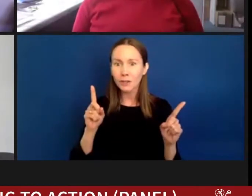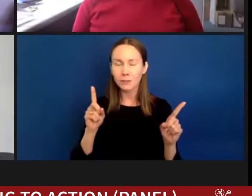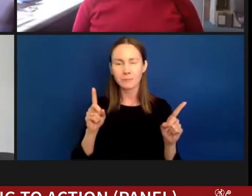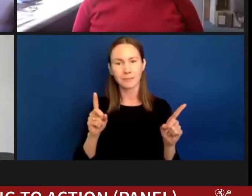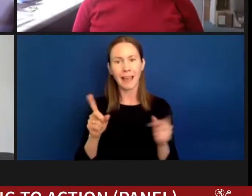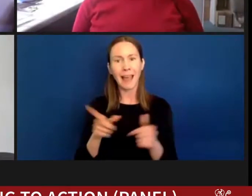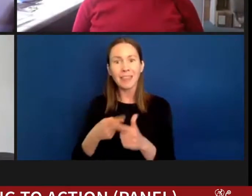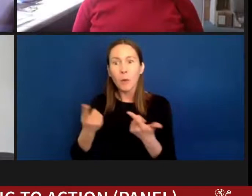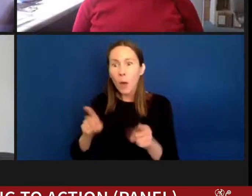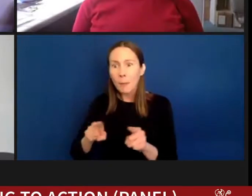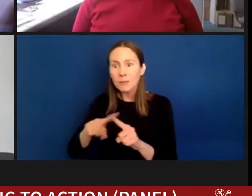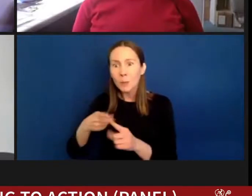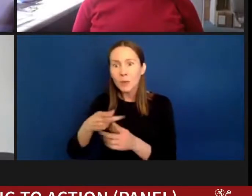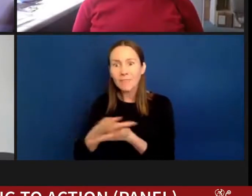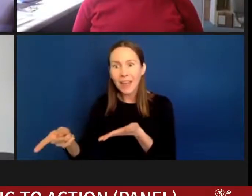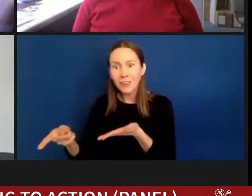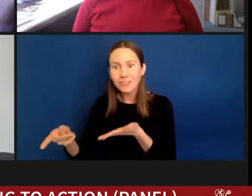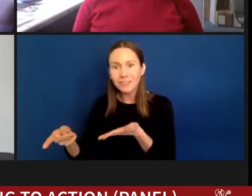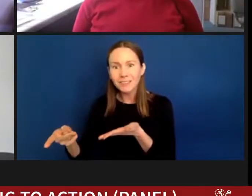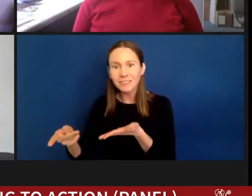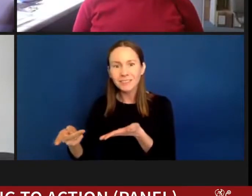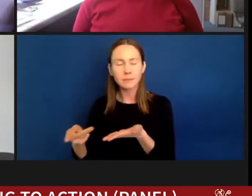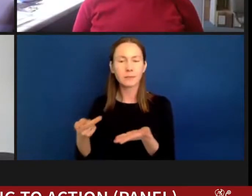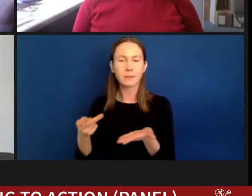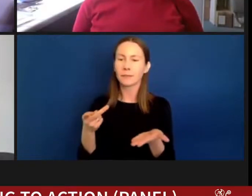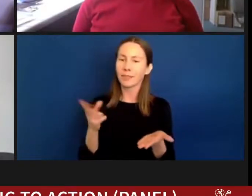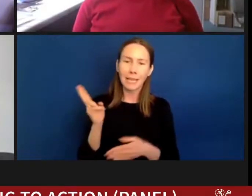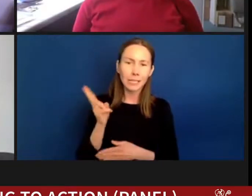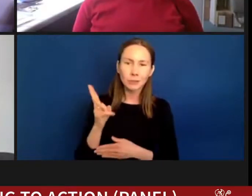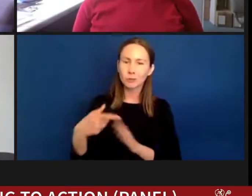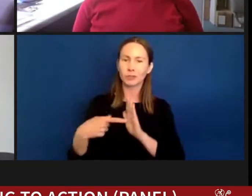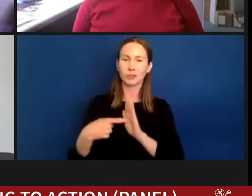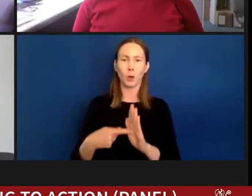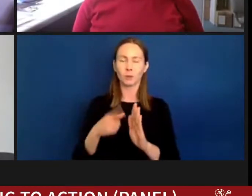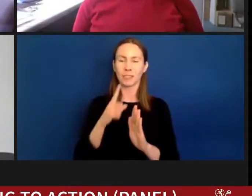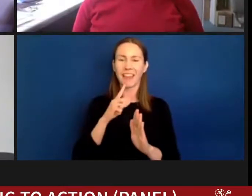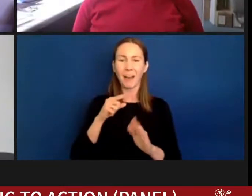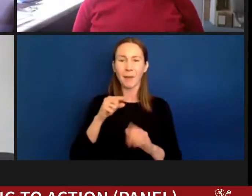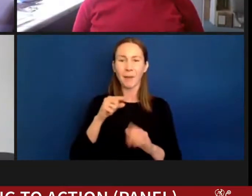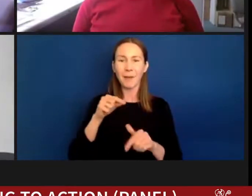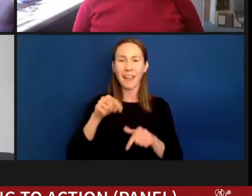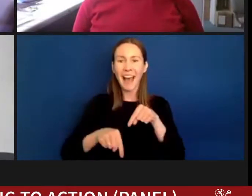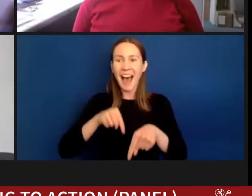we go in that social history, of a sine wave, of backsliding and losing morale.